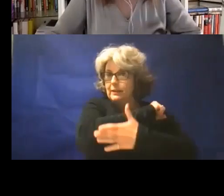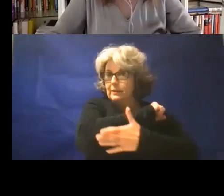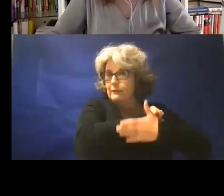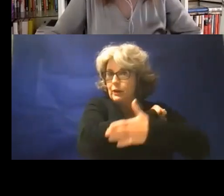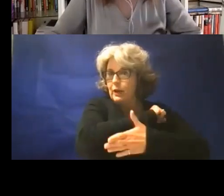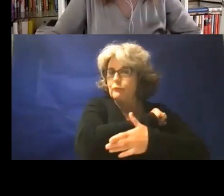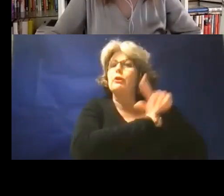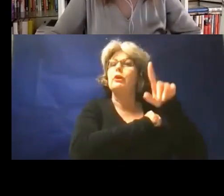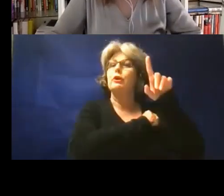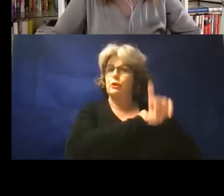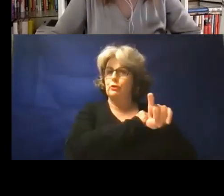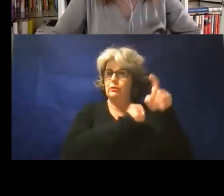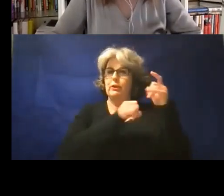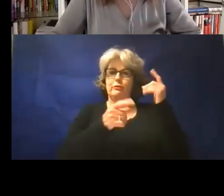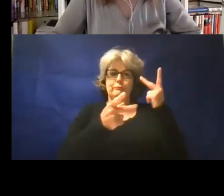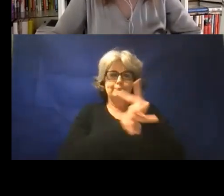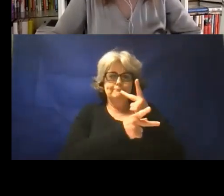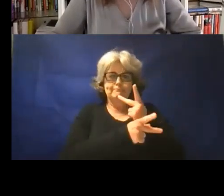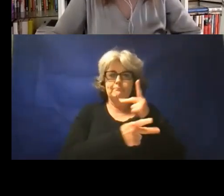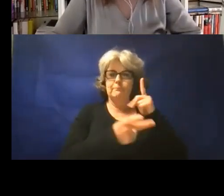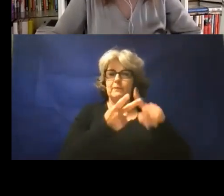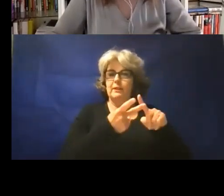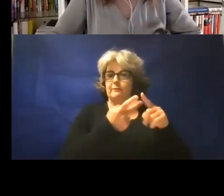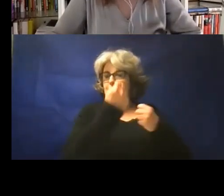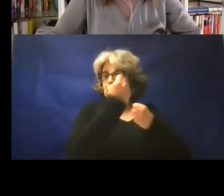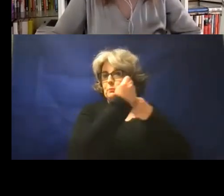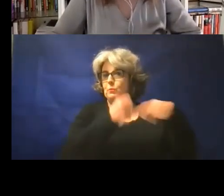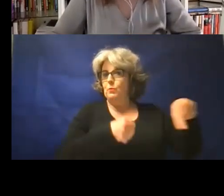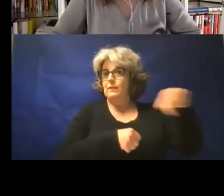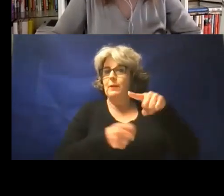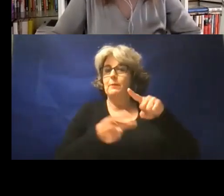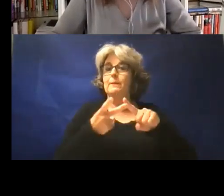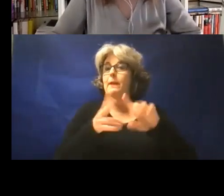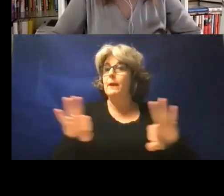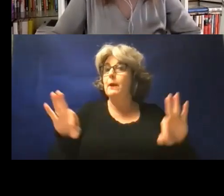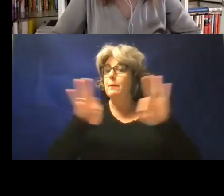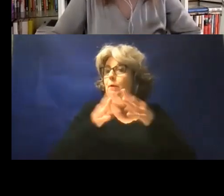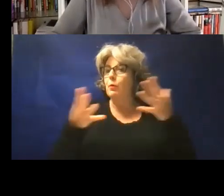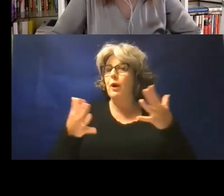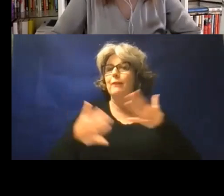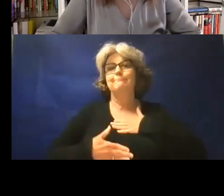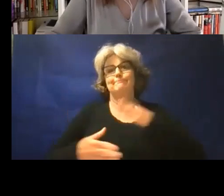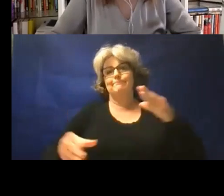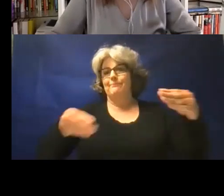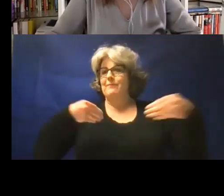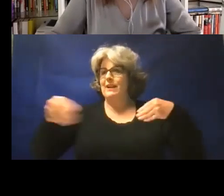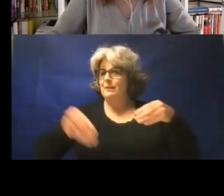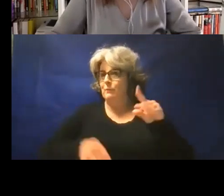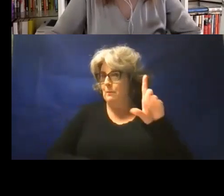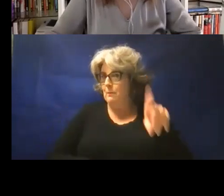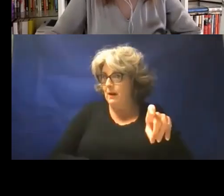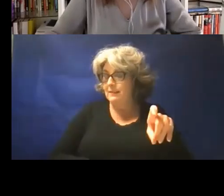And finally I just think the key is to be flexible. I know it's a challenge when trying